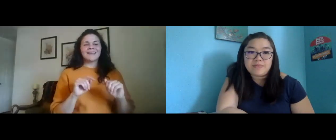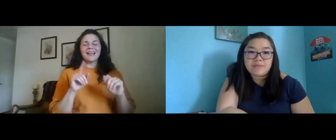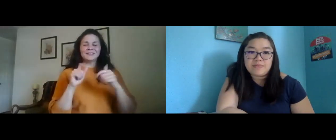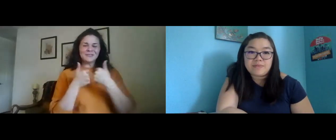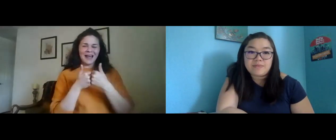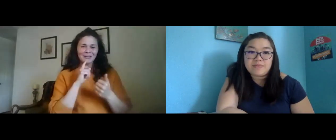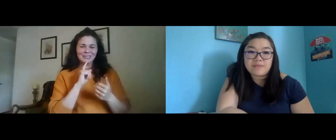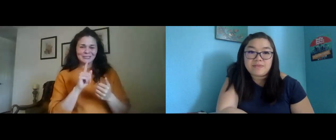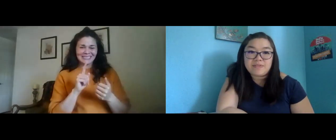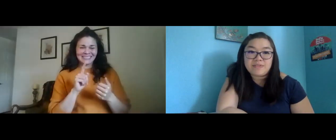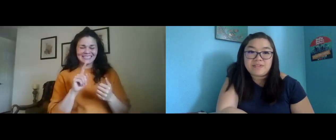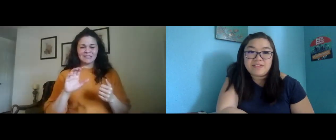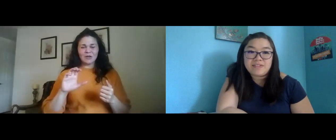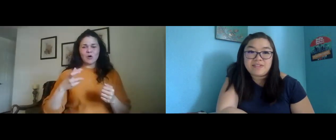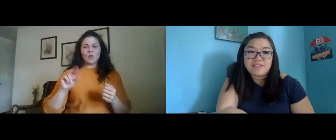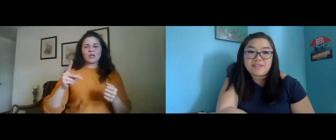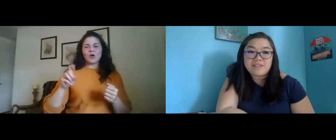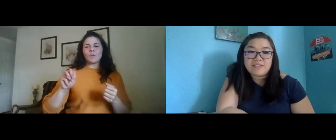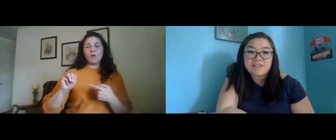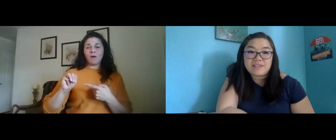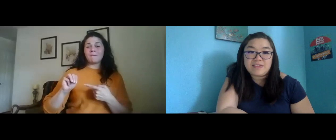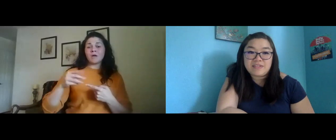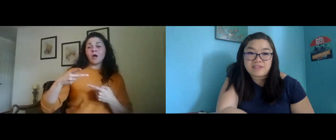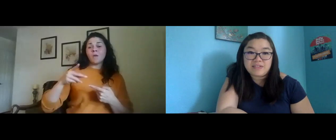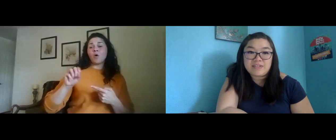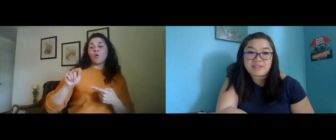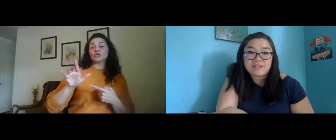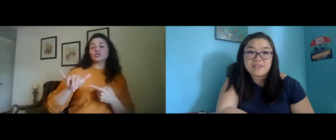A: The challenge is the choreopoem.